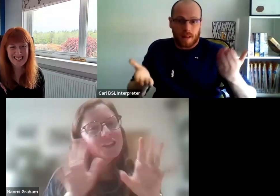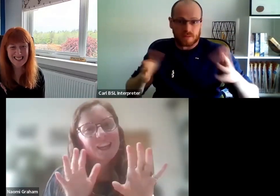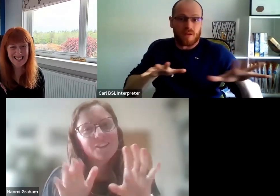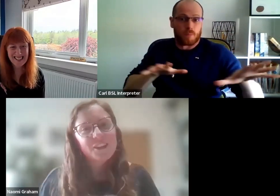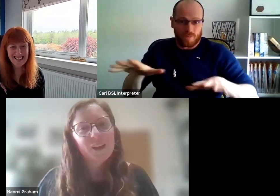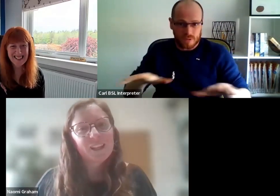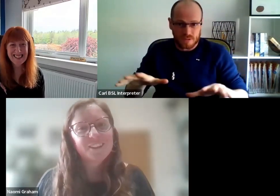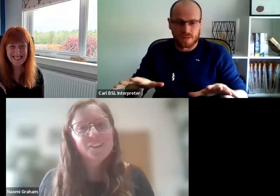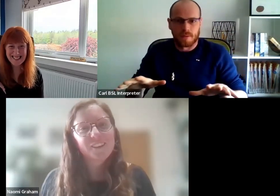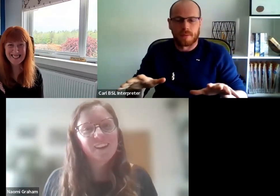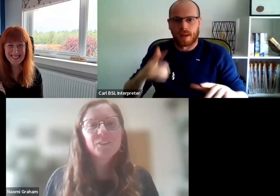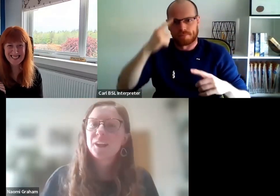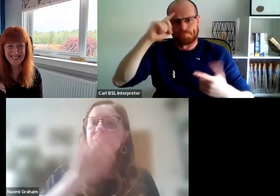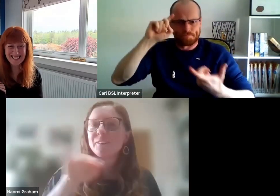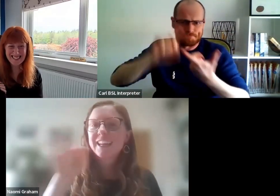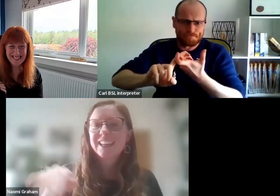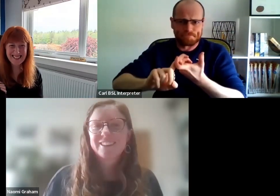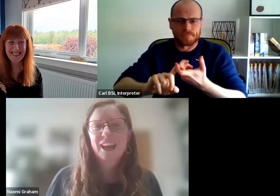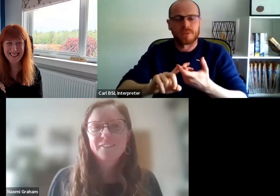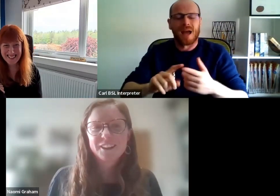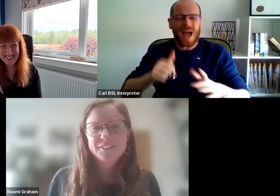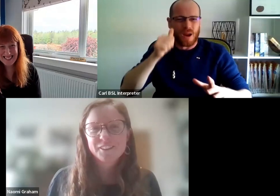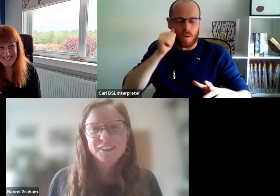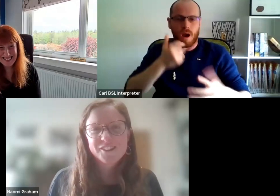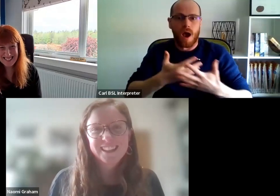I didn't get to say it earlier so I thought I'd throw it in to help answer the questions!